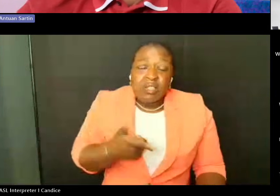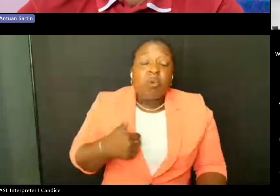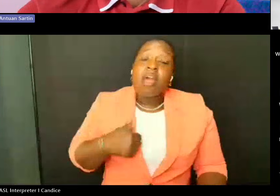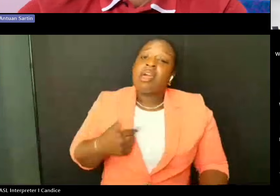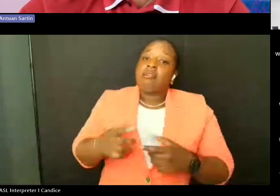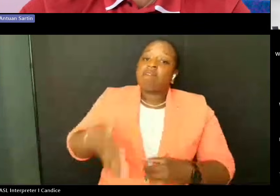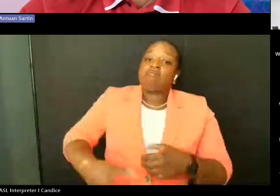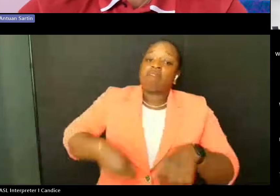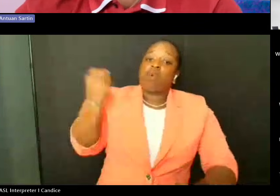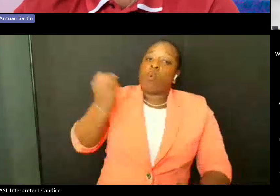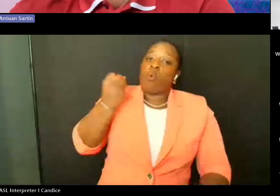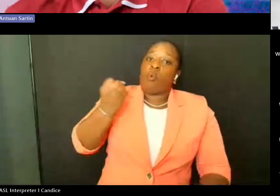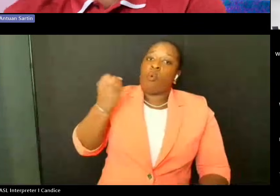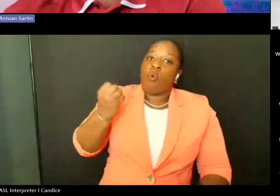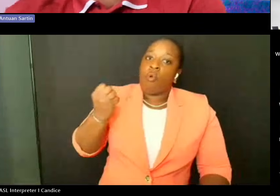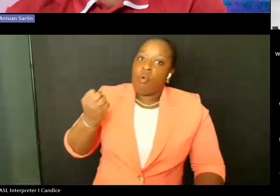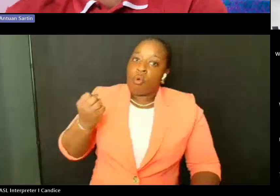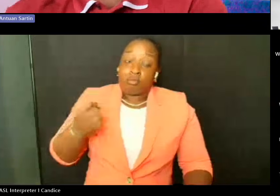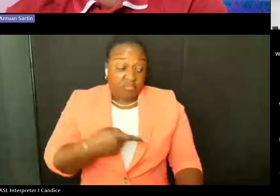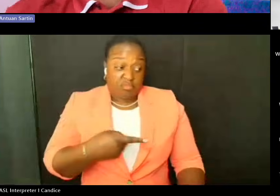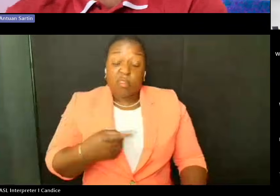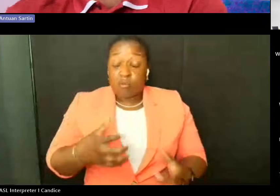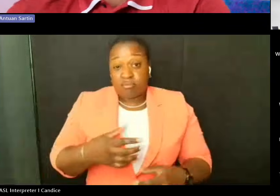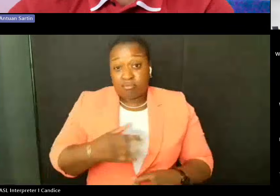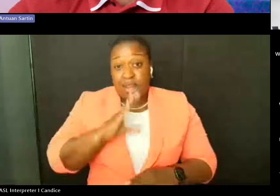have to do, which means she would have to get blood transfusions. And now getting